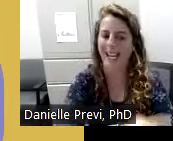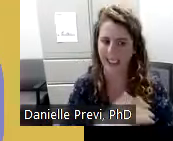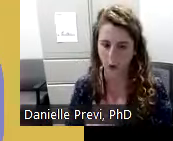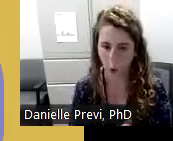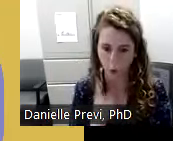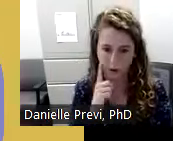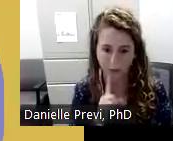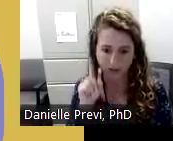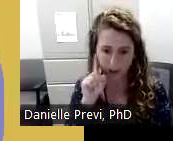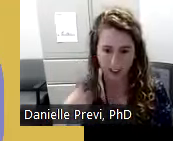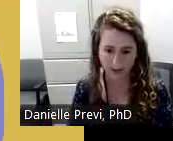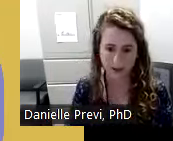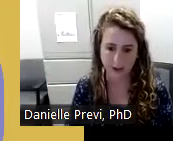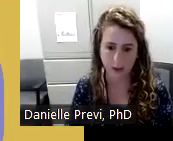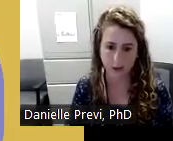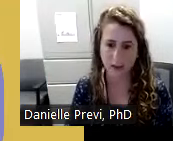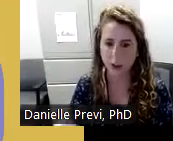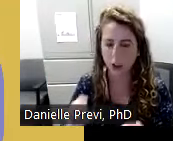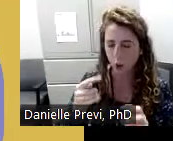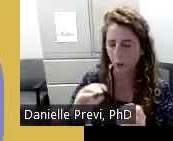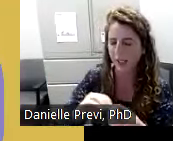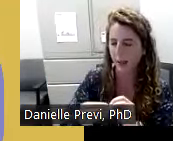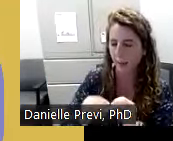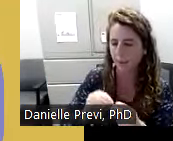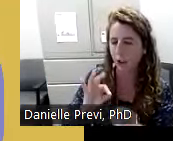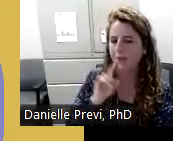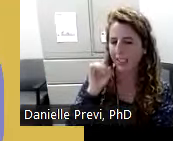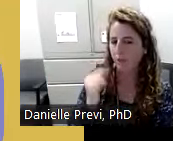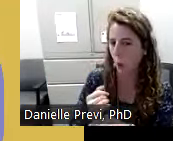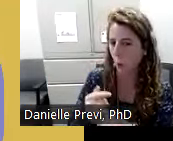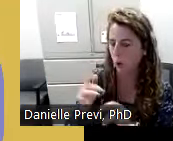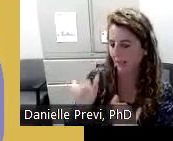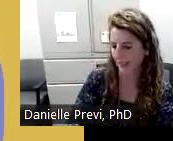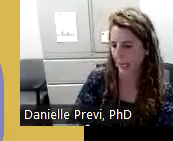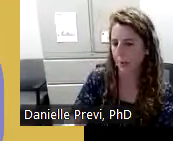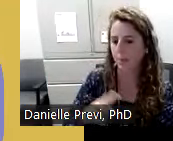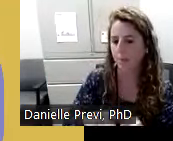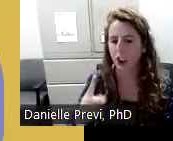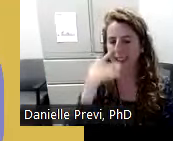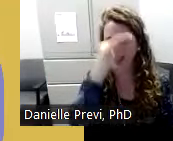Now there are more day schools versus schools that have dorm programs. So the number of deaf schools